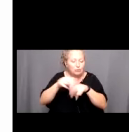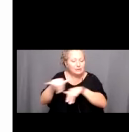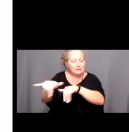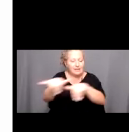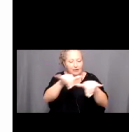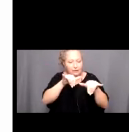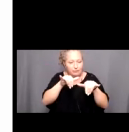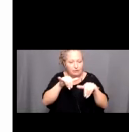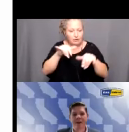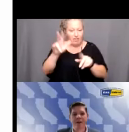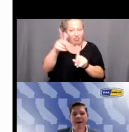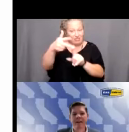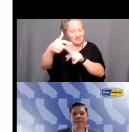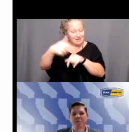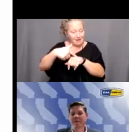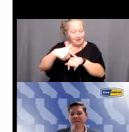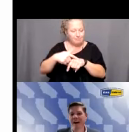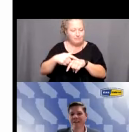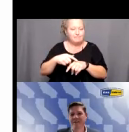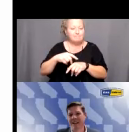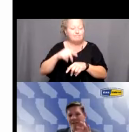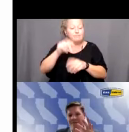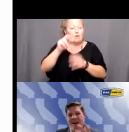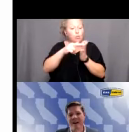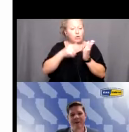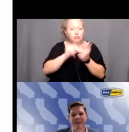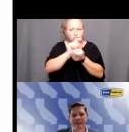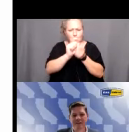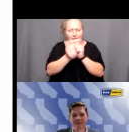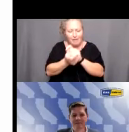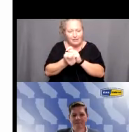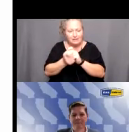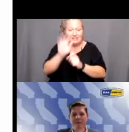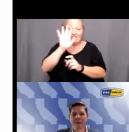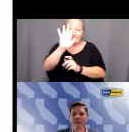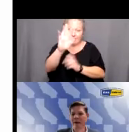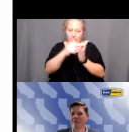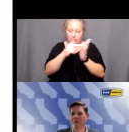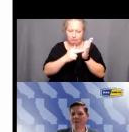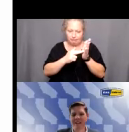regulations were advised, actually five of them, to make them more